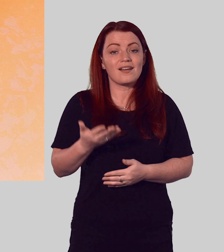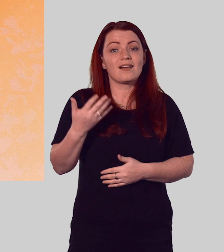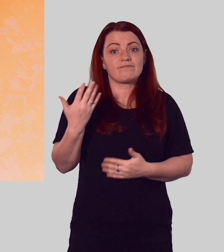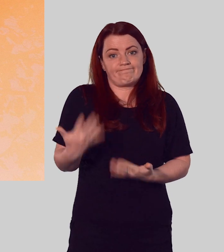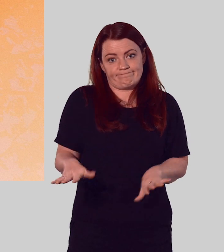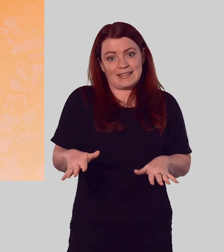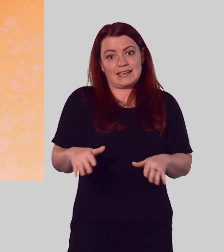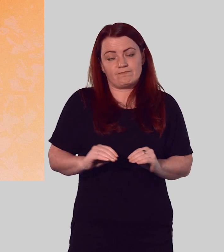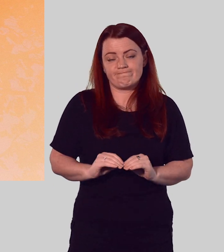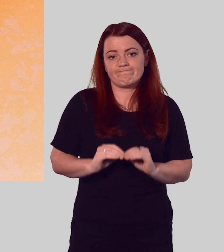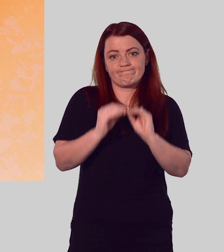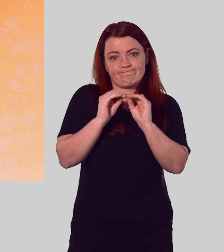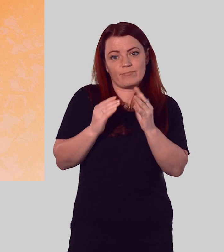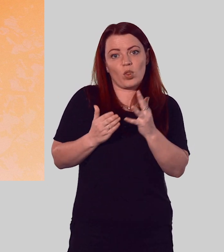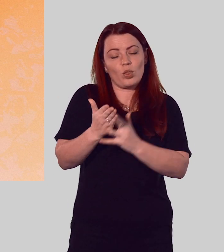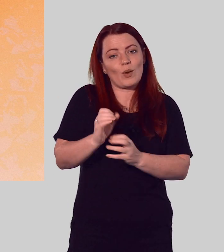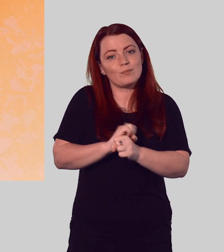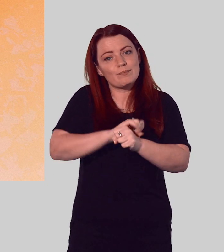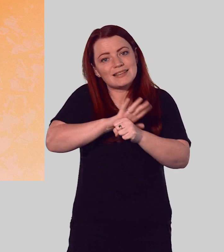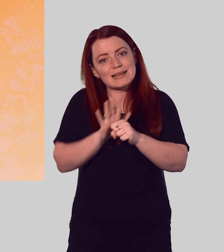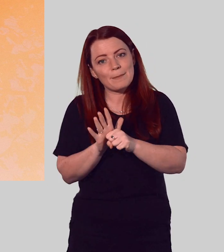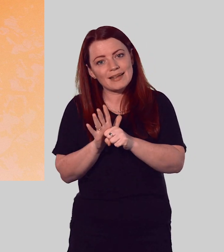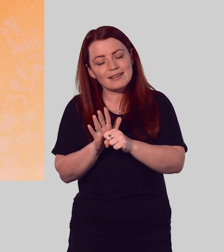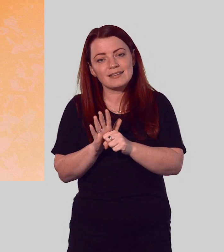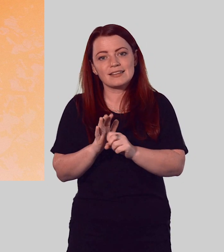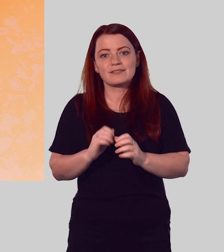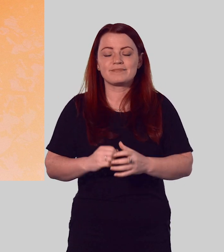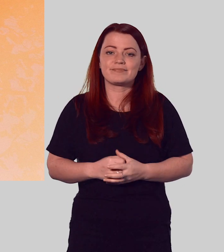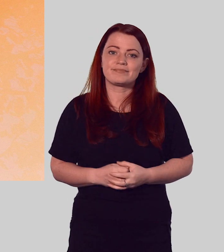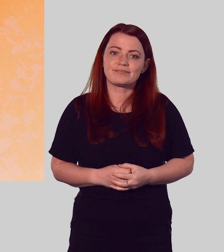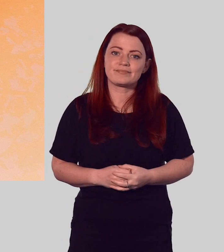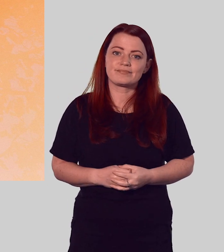created during the pandemic so the